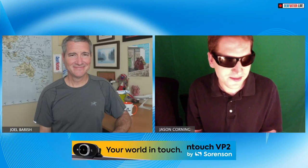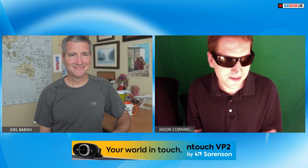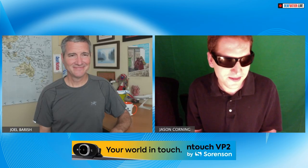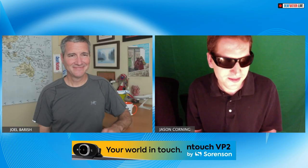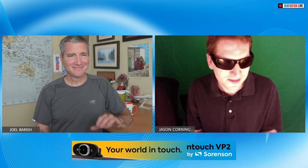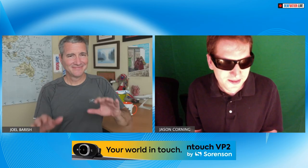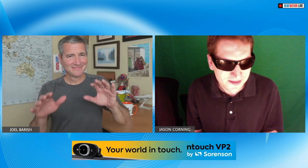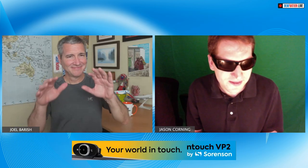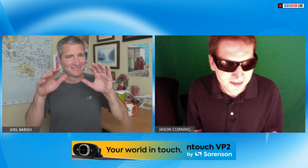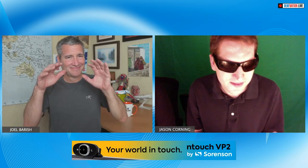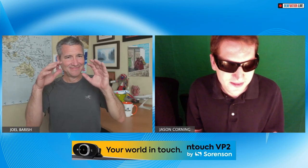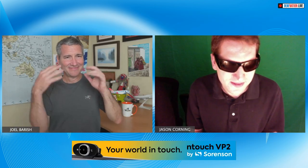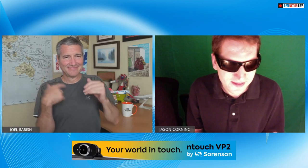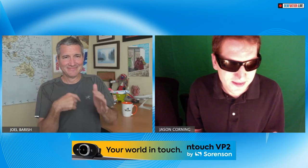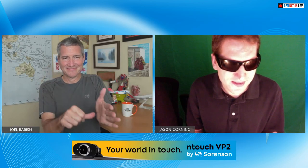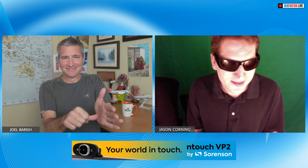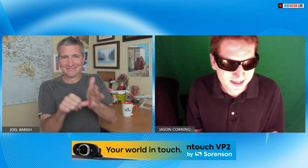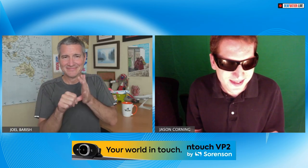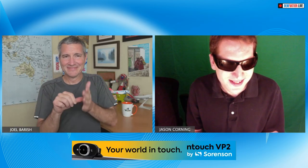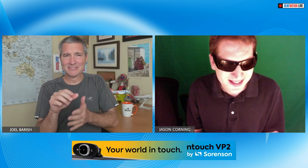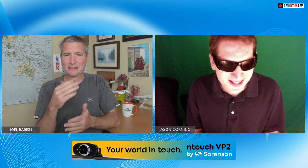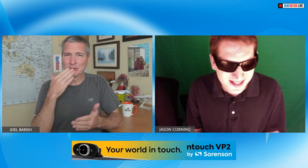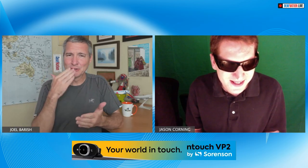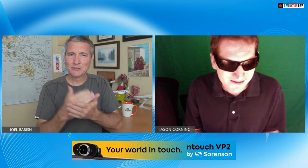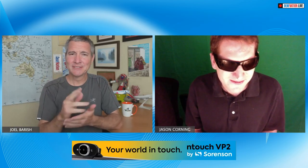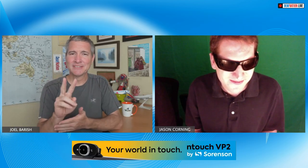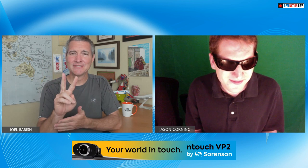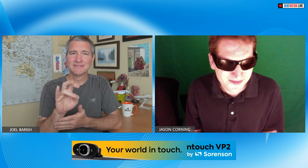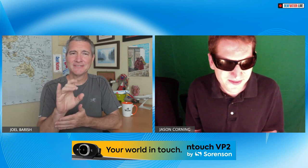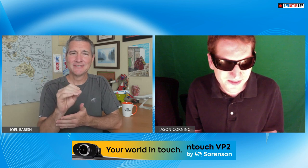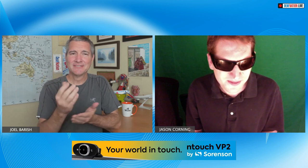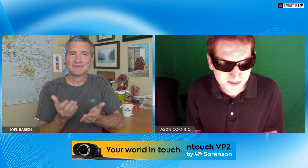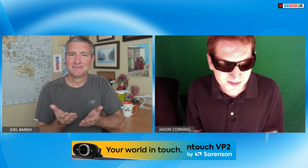I’m very impressed with this good video